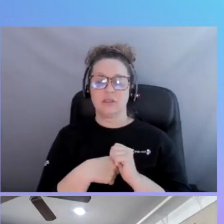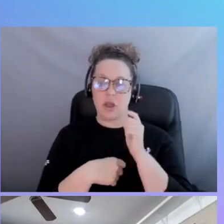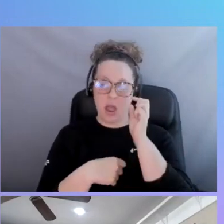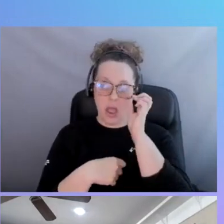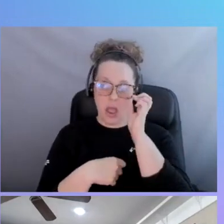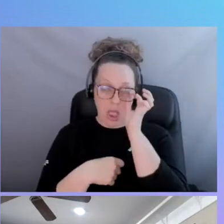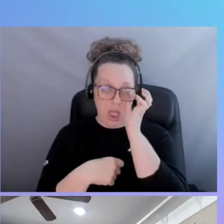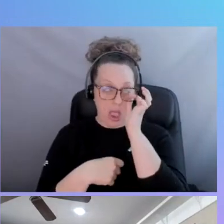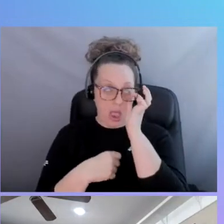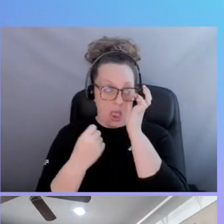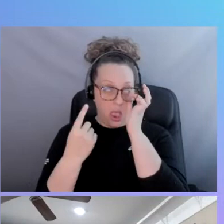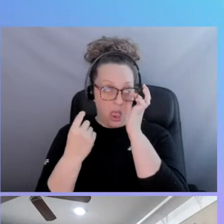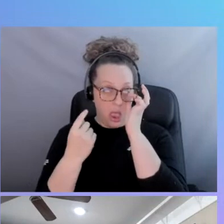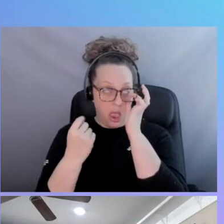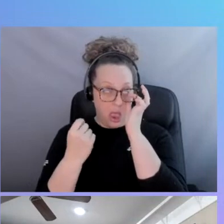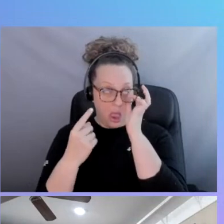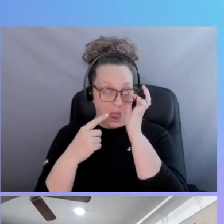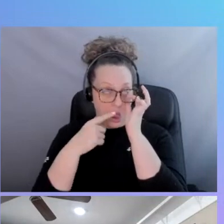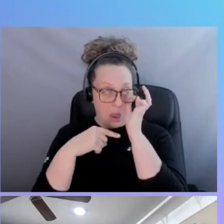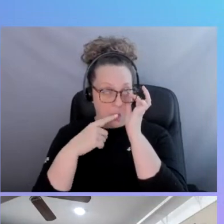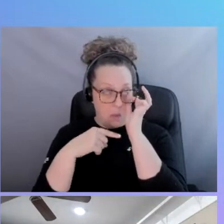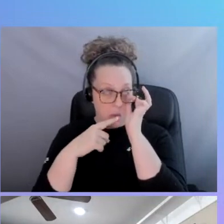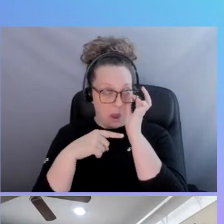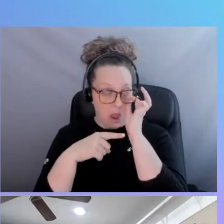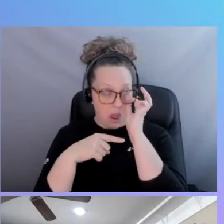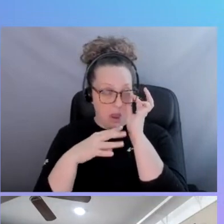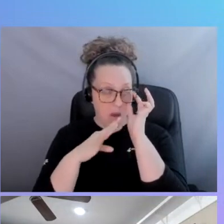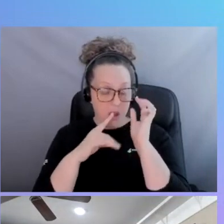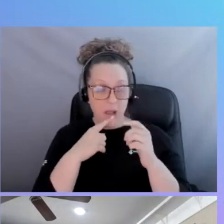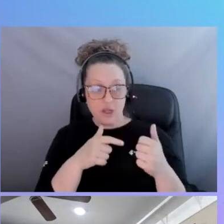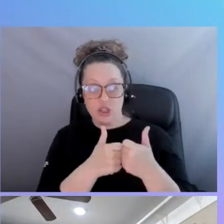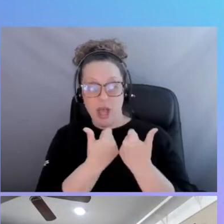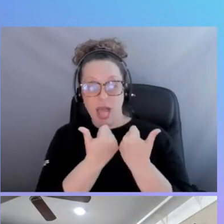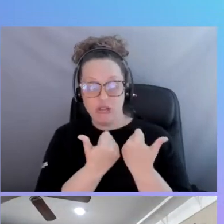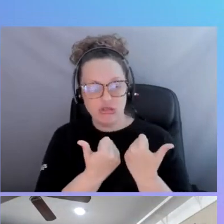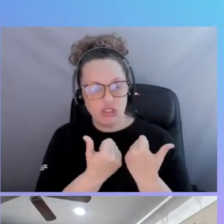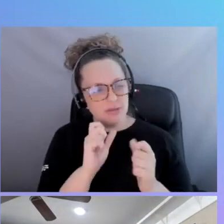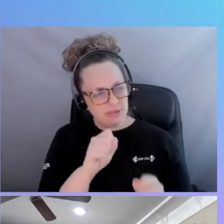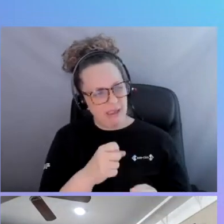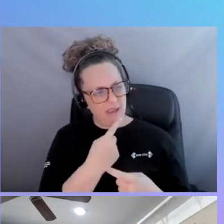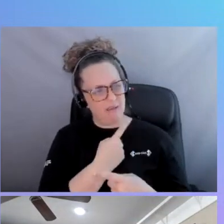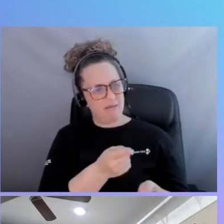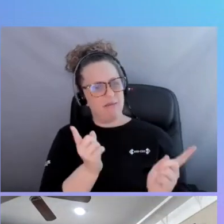challenge and to talk about roadblocks. Uh, it's also okay